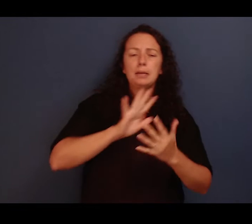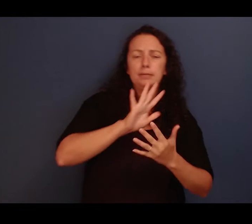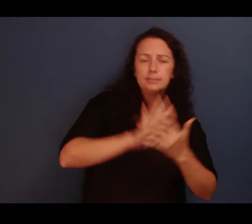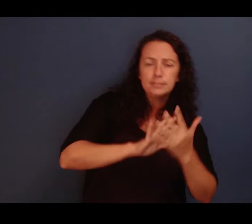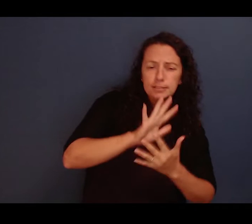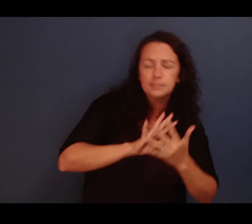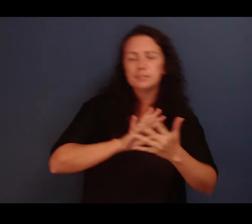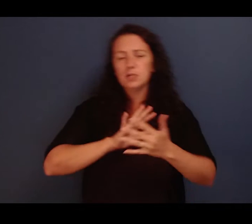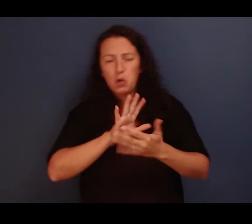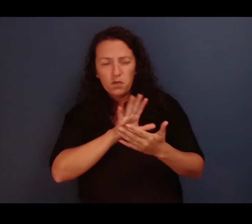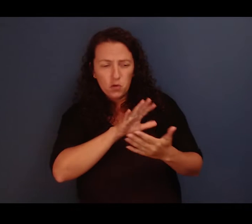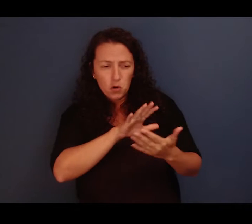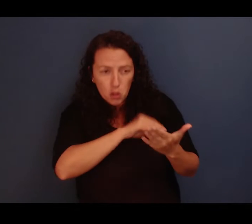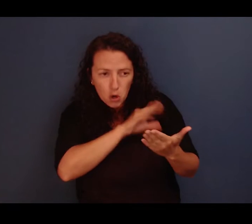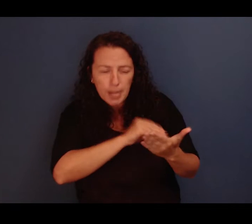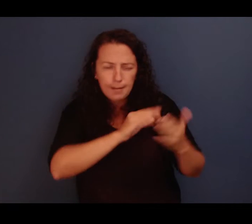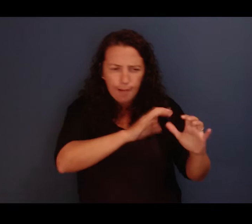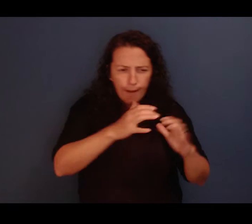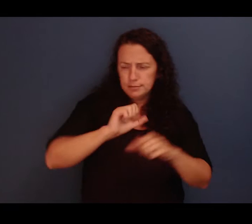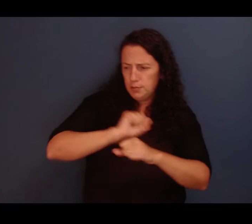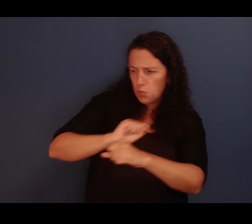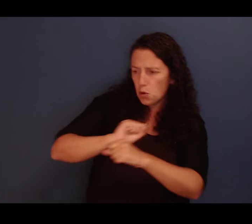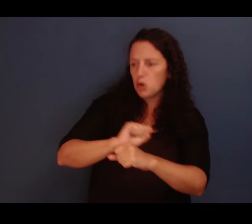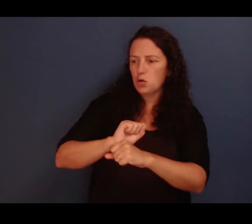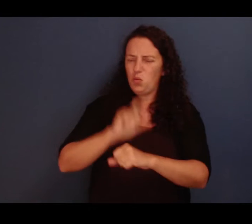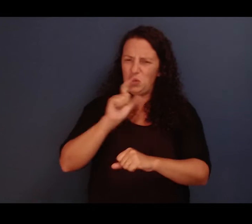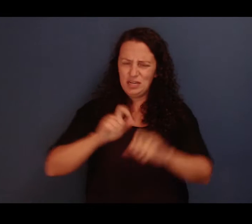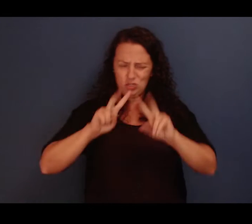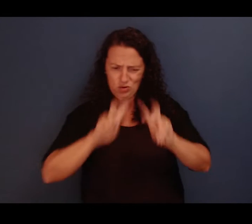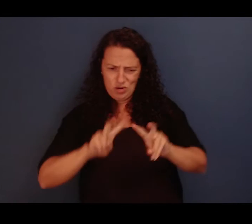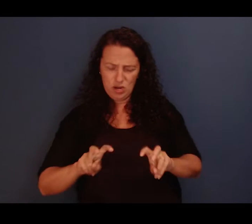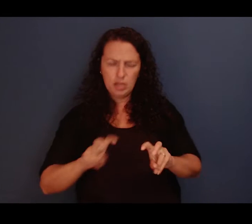and work, we need to determine what we want to hold on to and what we want to let go of.